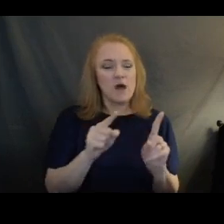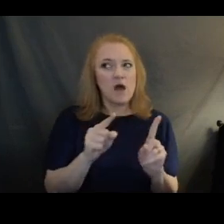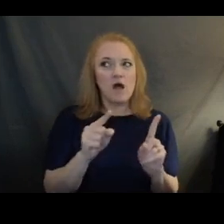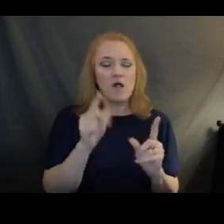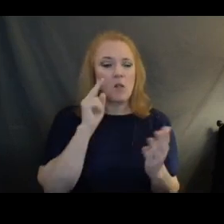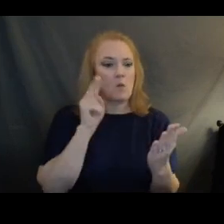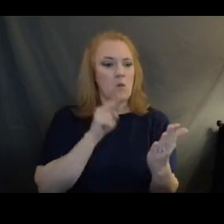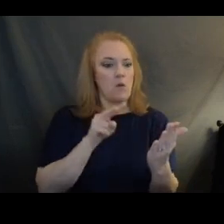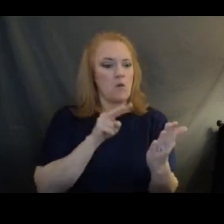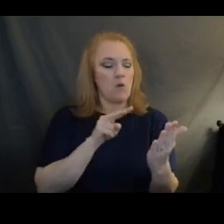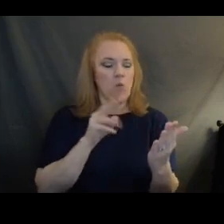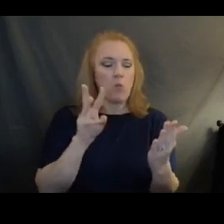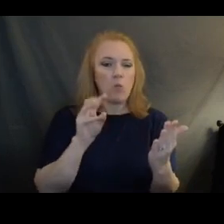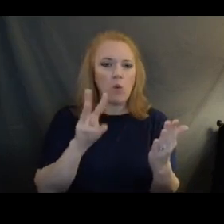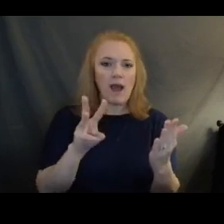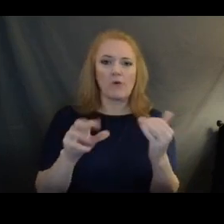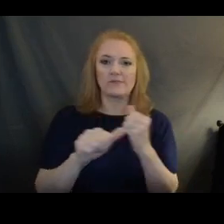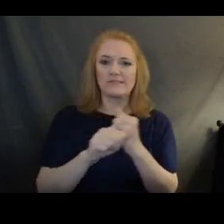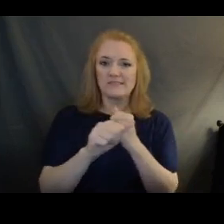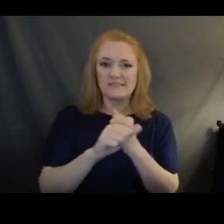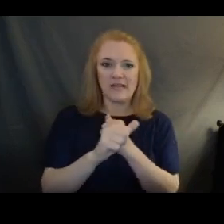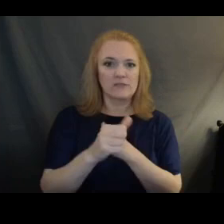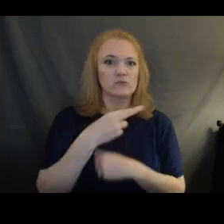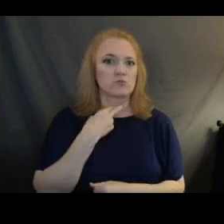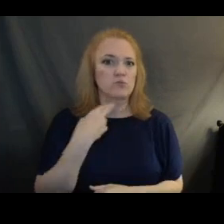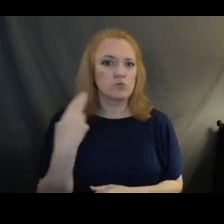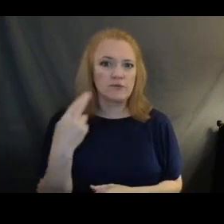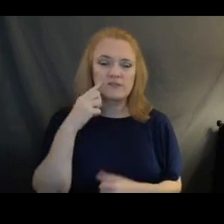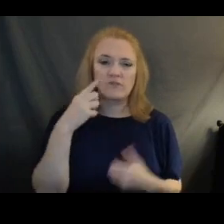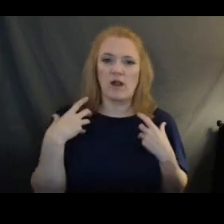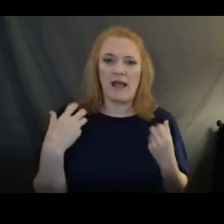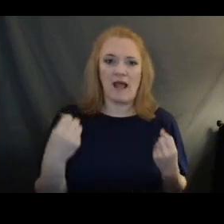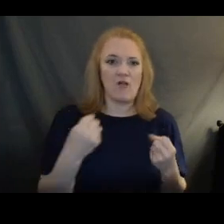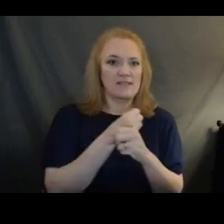the rising threat to our health and to safety and we're just not getting that recovery at night as